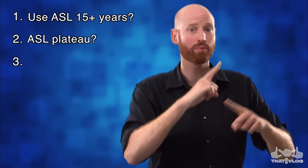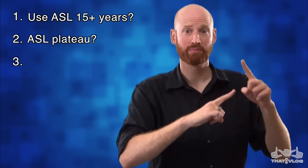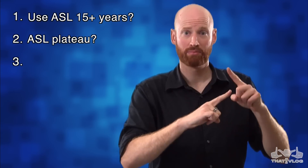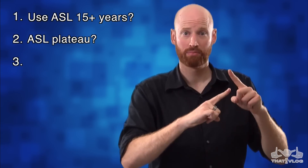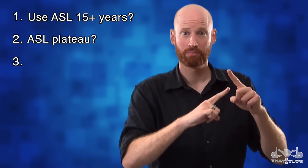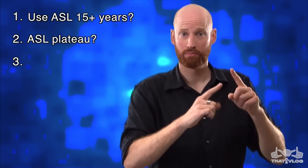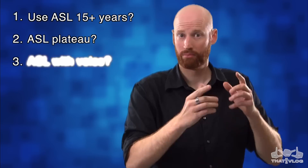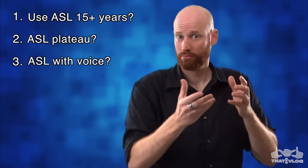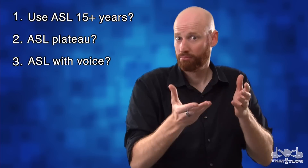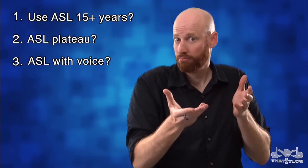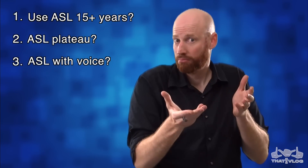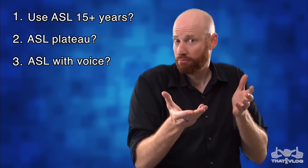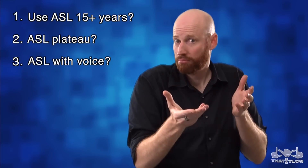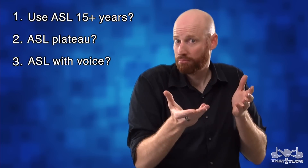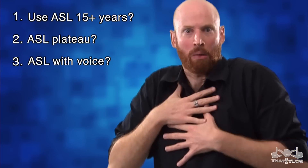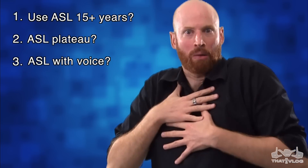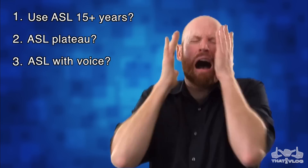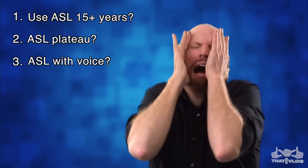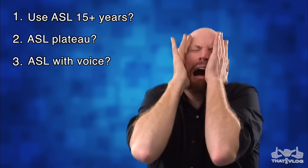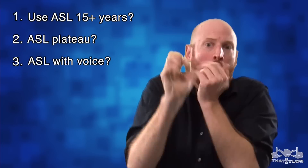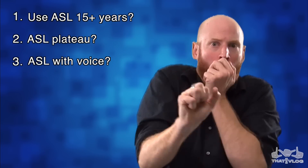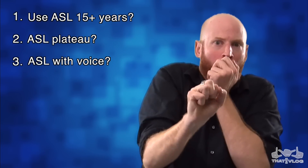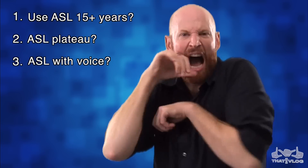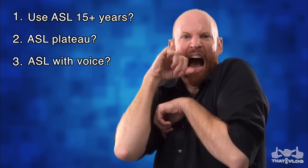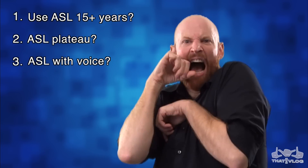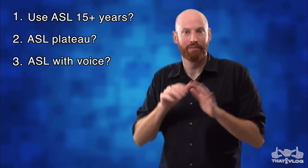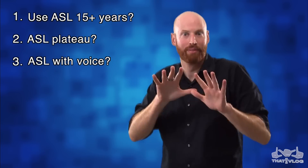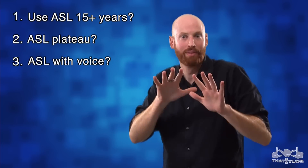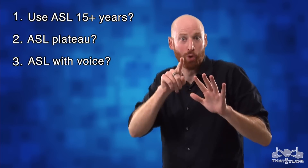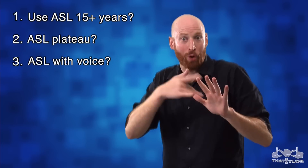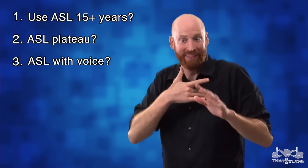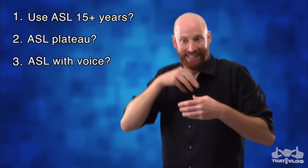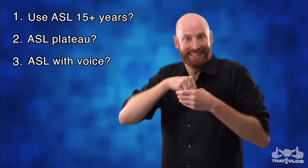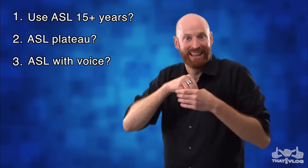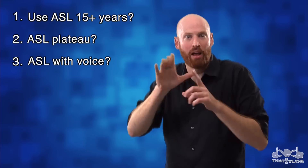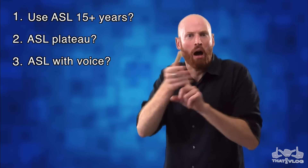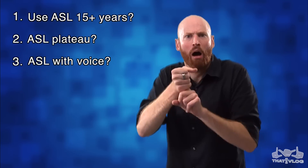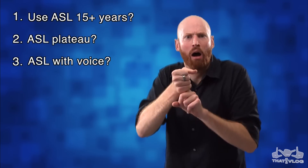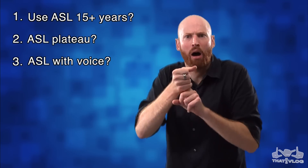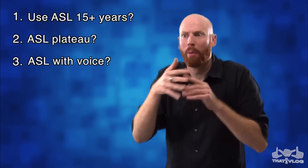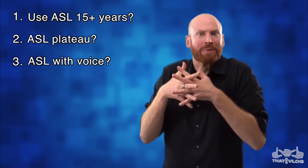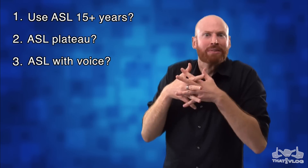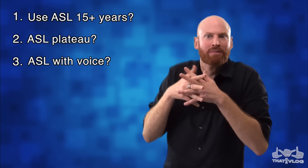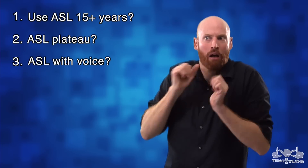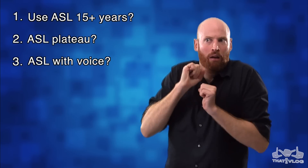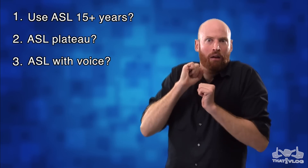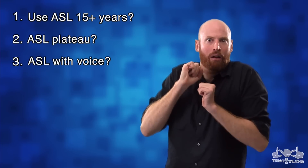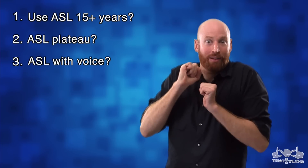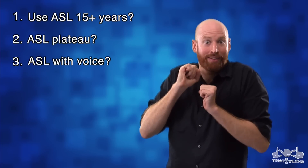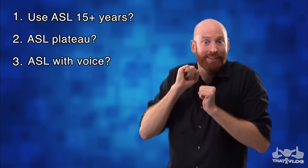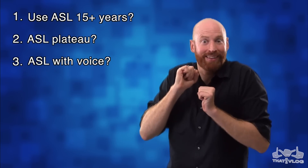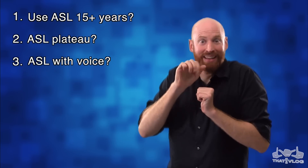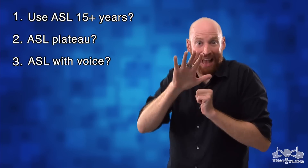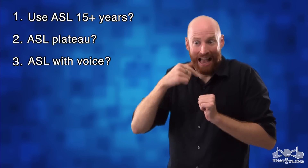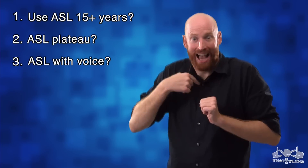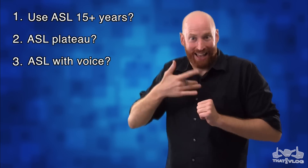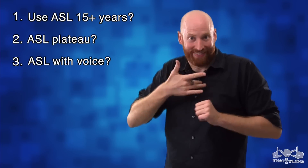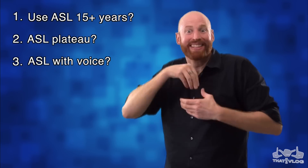add speech to your signing? *GASP* *SHRIEK* CRINGE BAM! (wait this isn't batman) Do you feel that maybe you've been caught or busted? *ASL THUG LIFE*